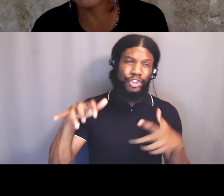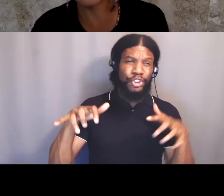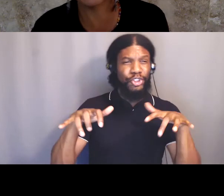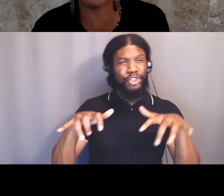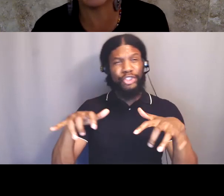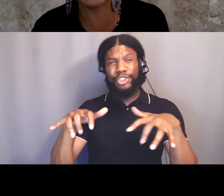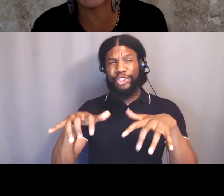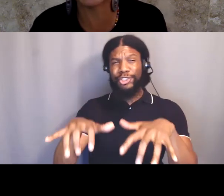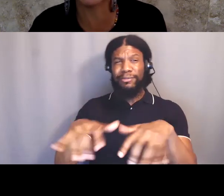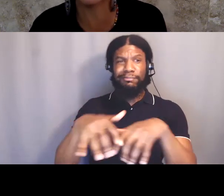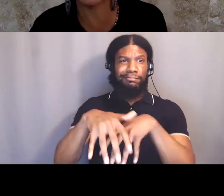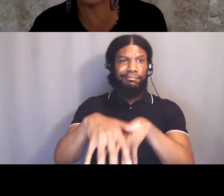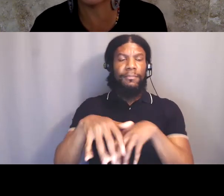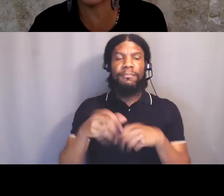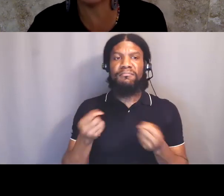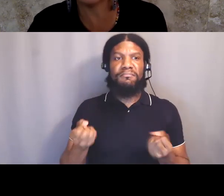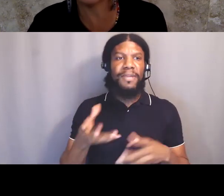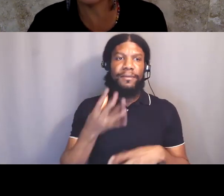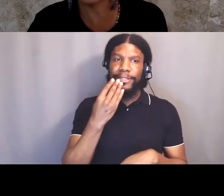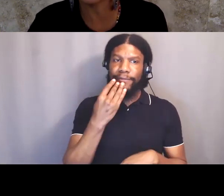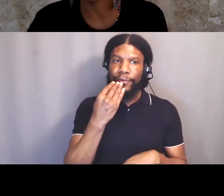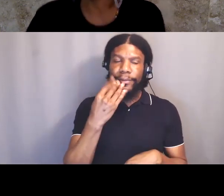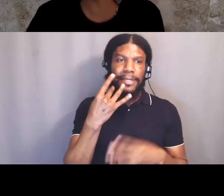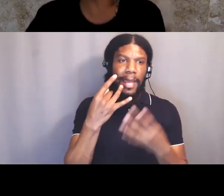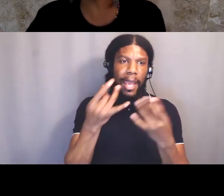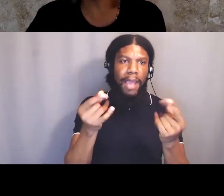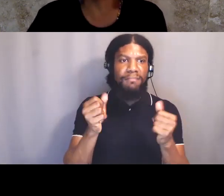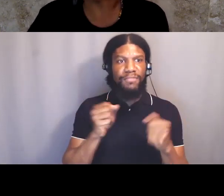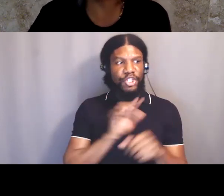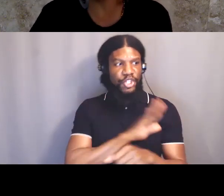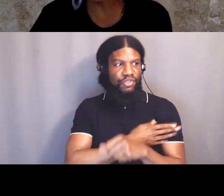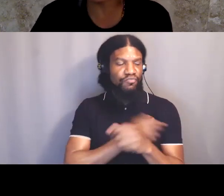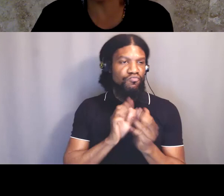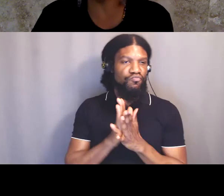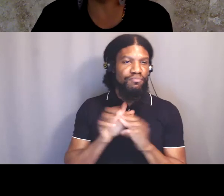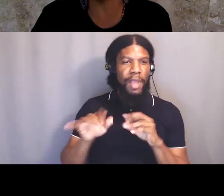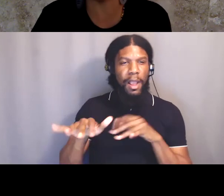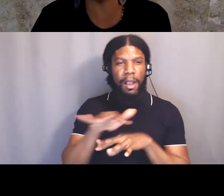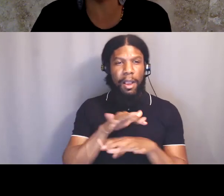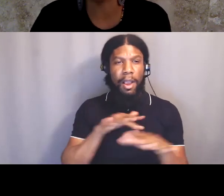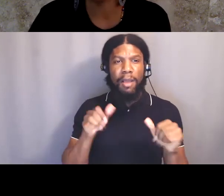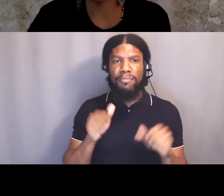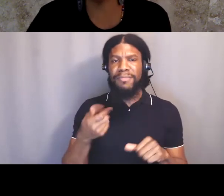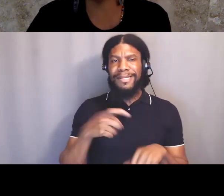There's always lots of good energy. If you can join us this Wednesday or any Wednesday, please come out.